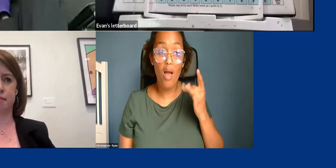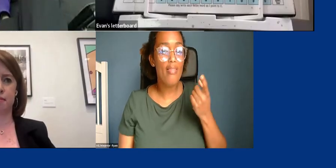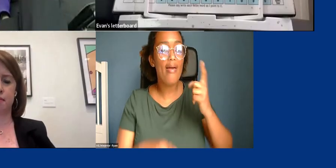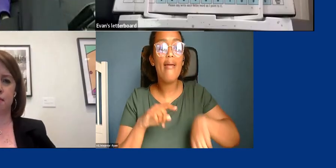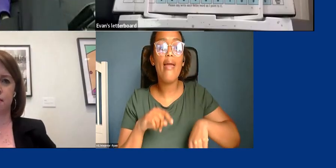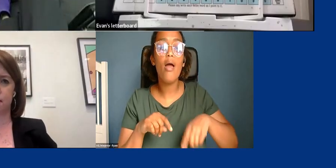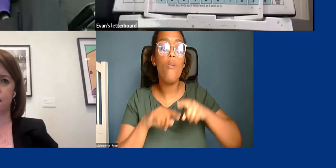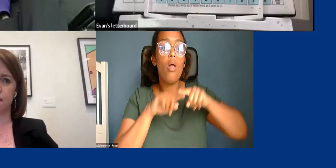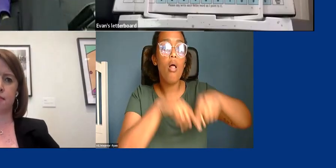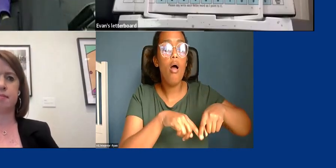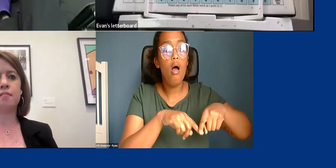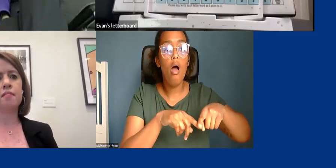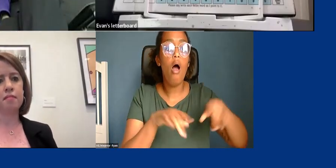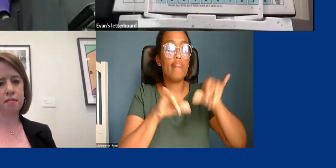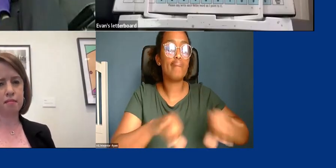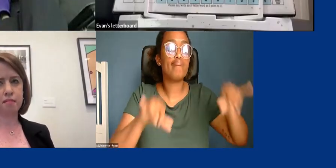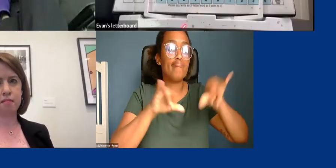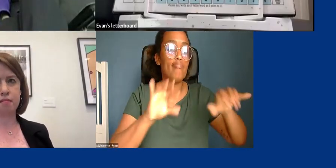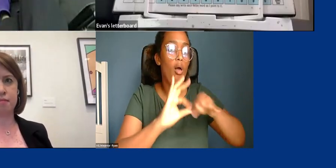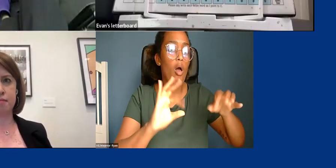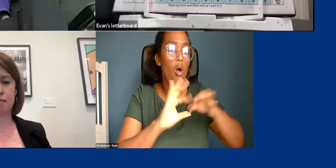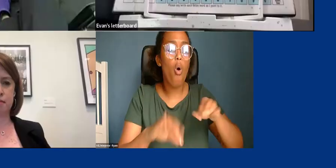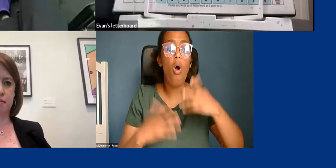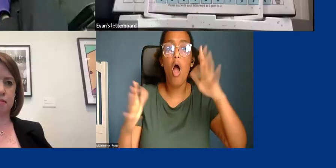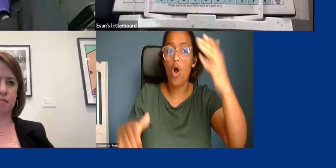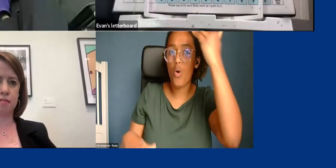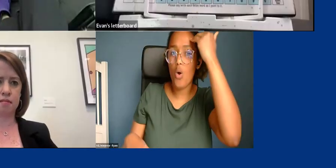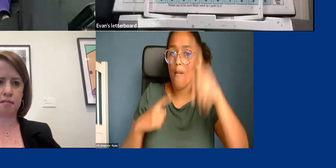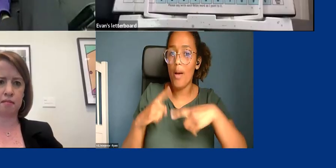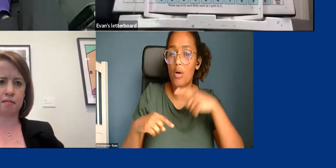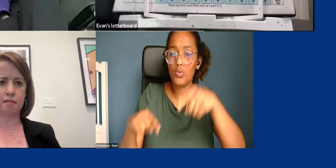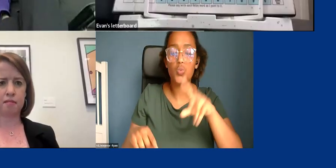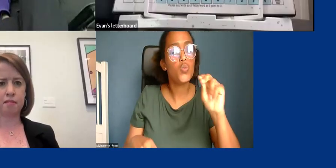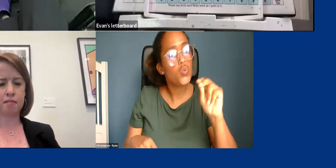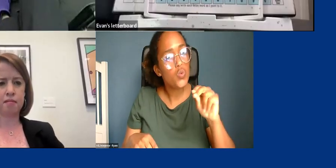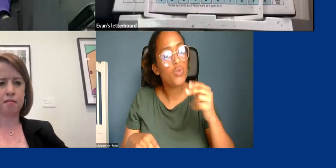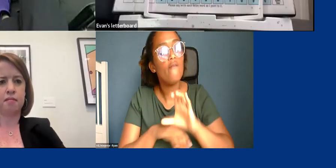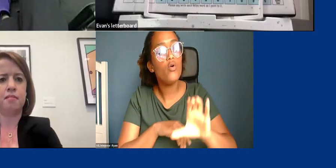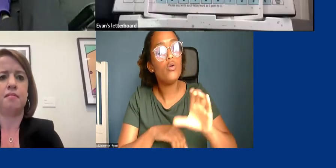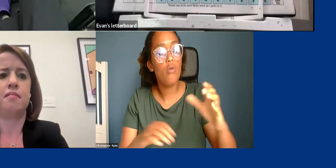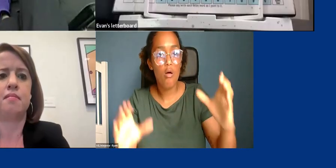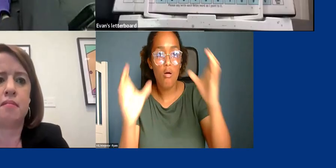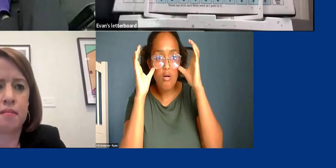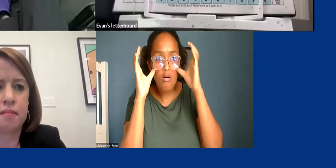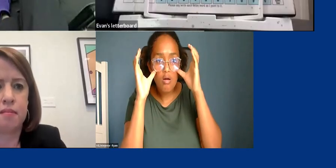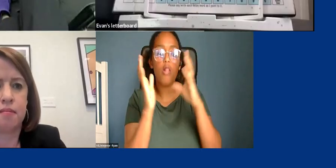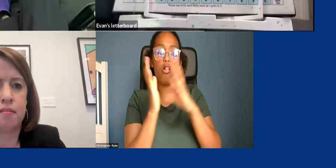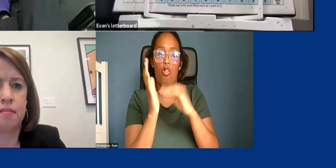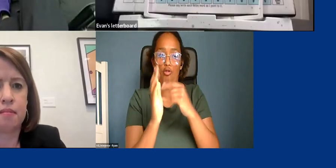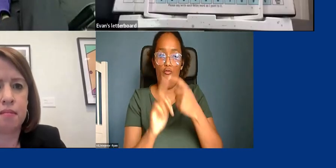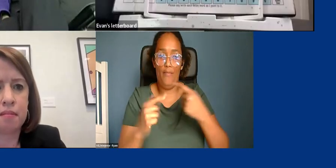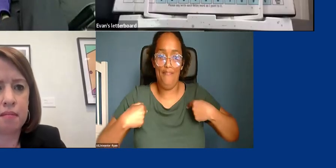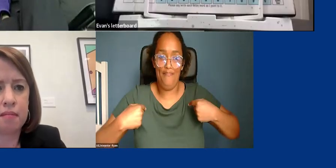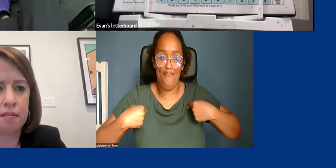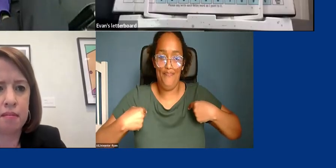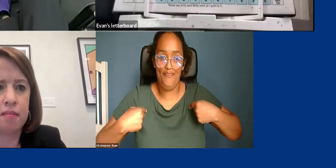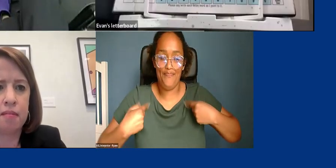about you it forces them to actually listen and learn from the source allowing me to set the terms of the